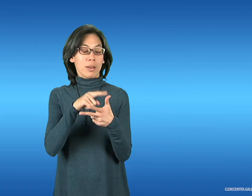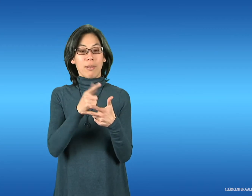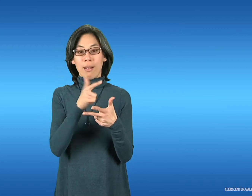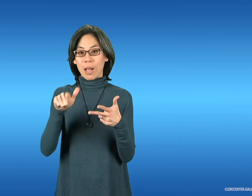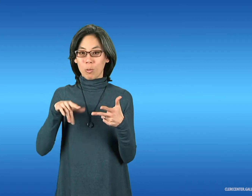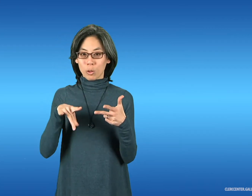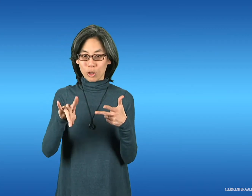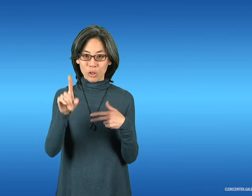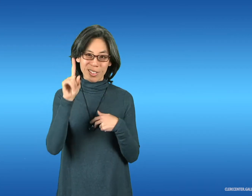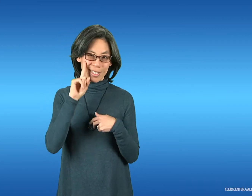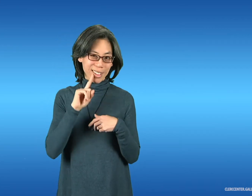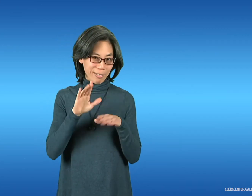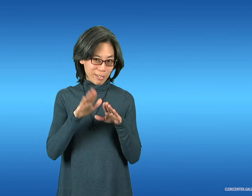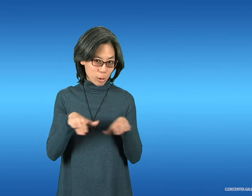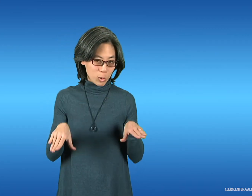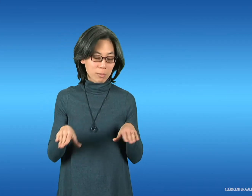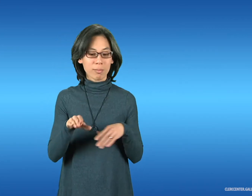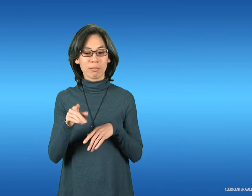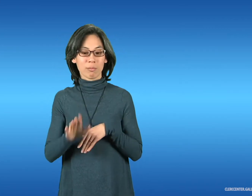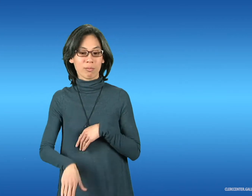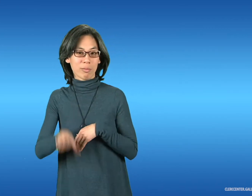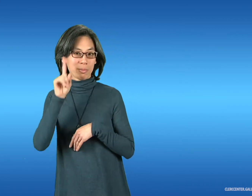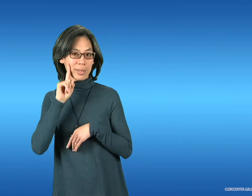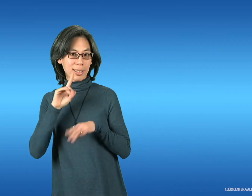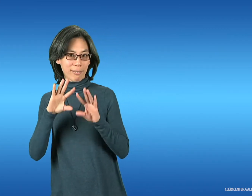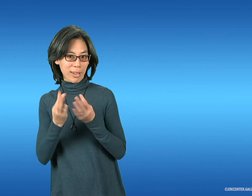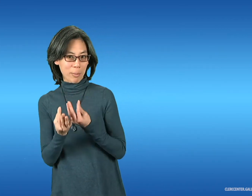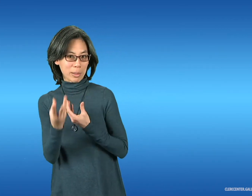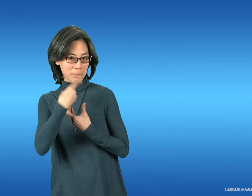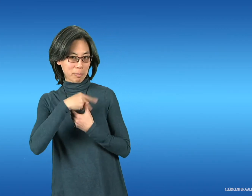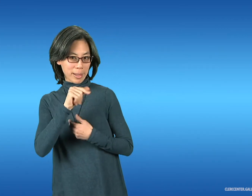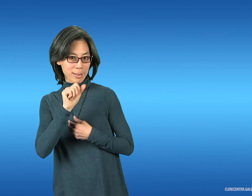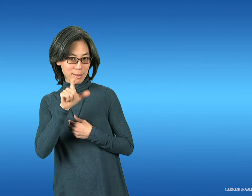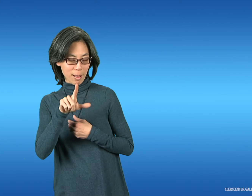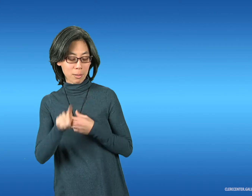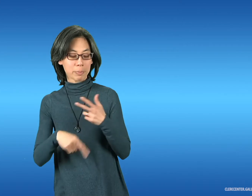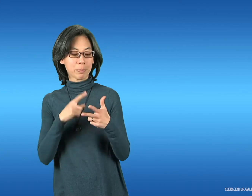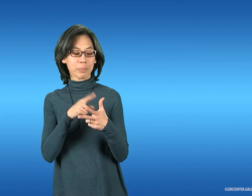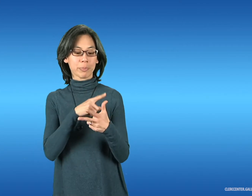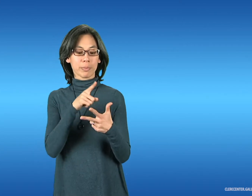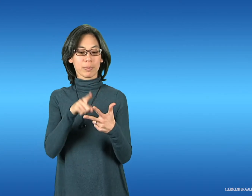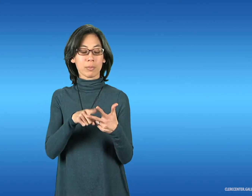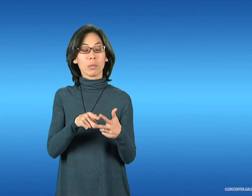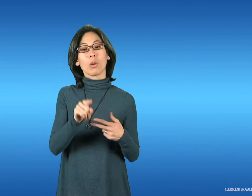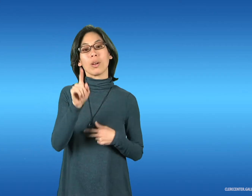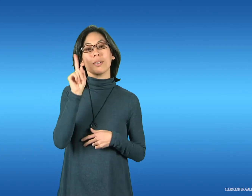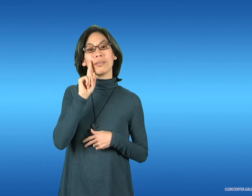Language acquisition by deaf children, who grow up in Deaf families and are acquiring ASL,